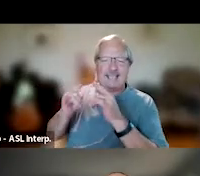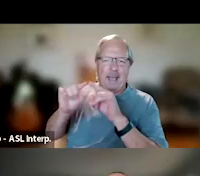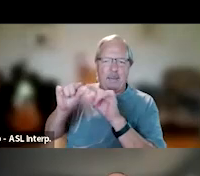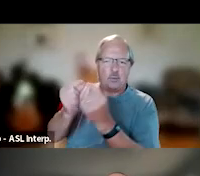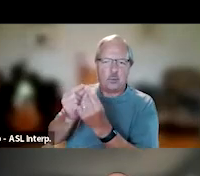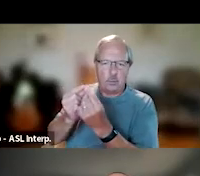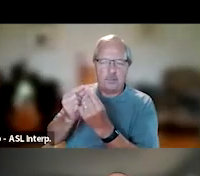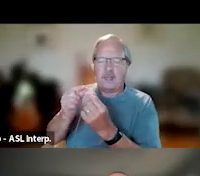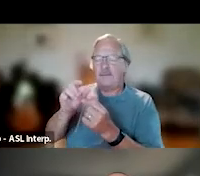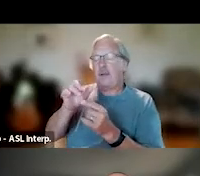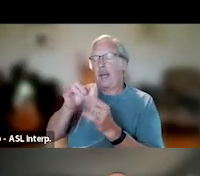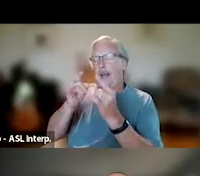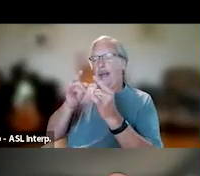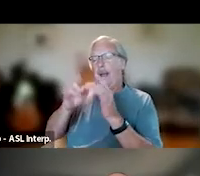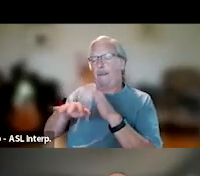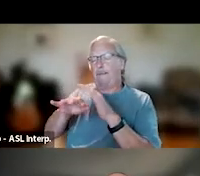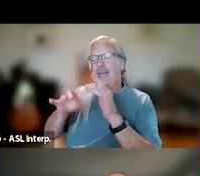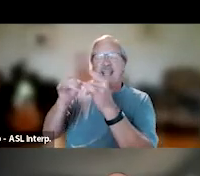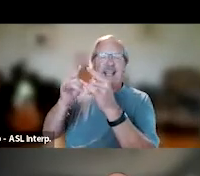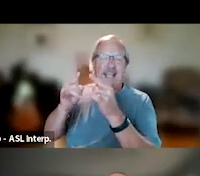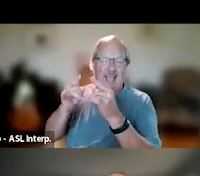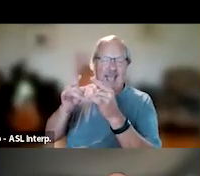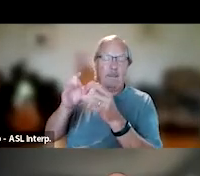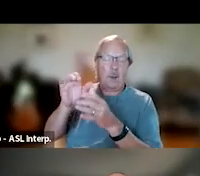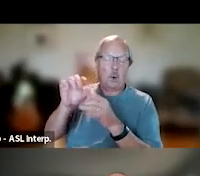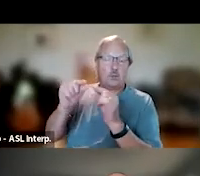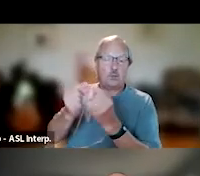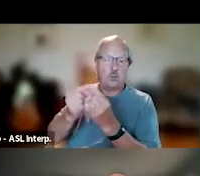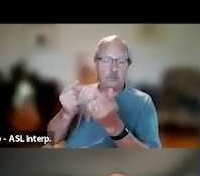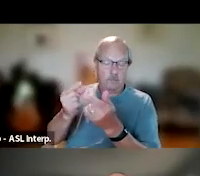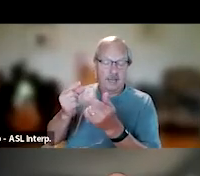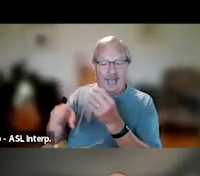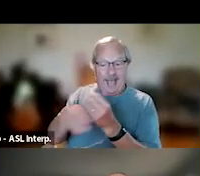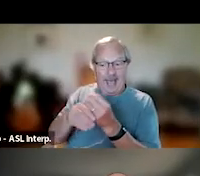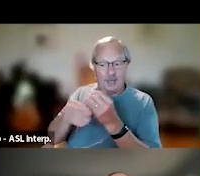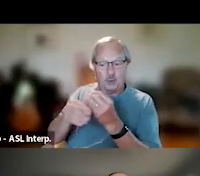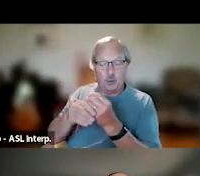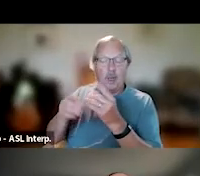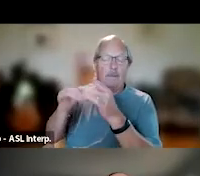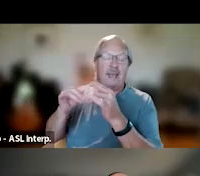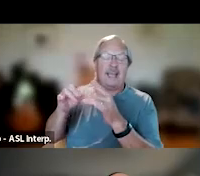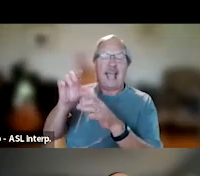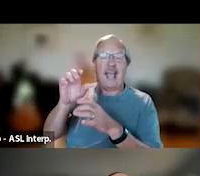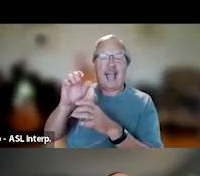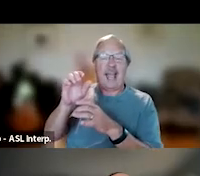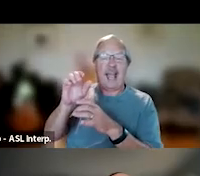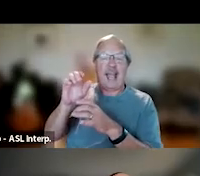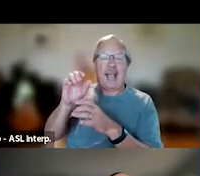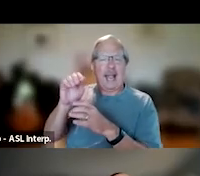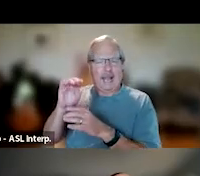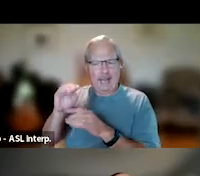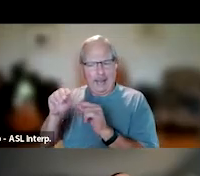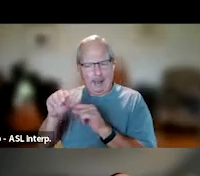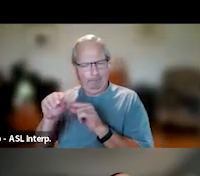as a way of communicating. So SOAR practitioners are added to the base camp group, can chat, share information, share files, ask questions,